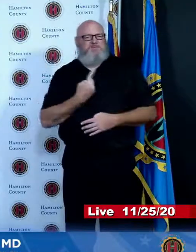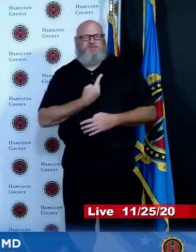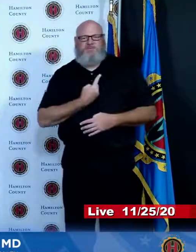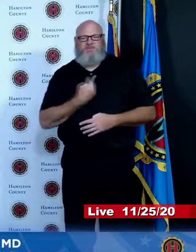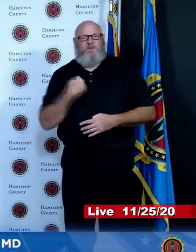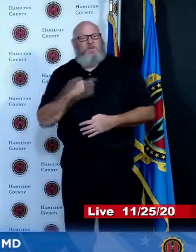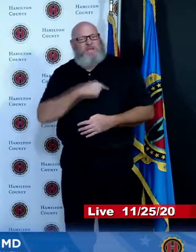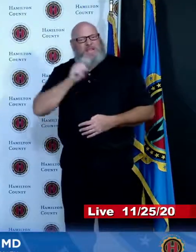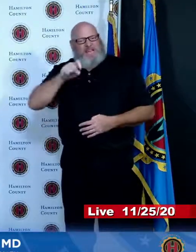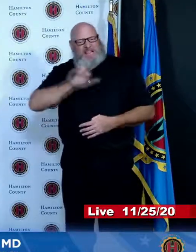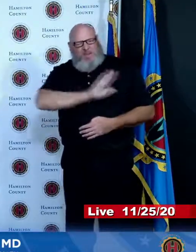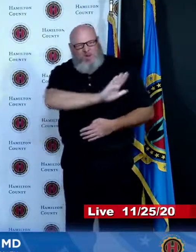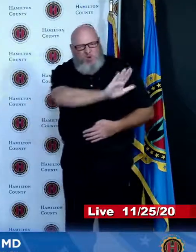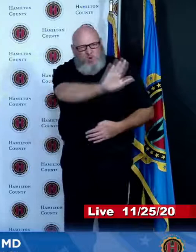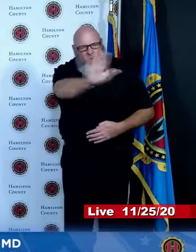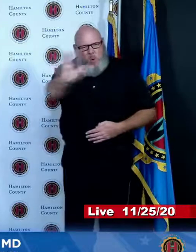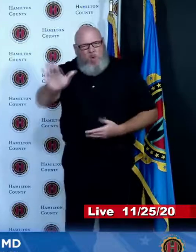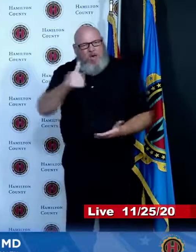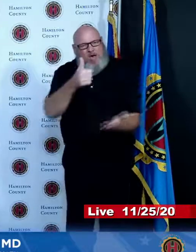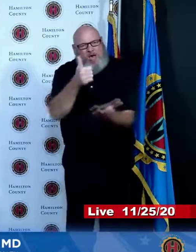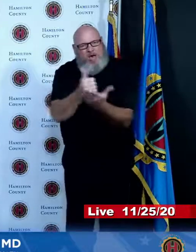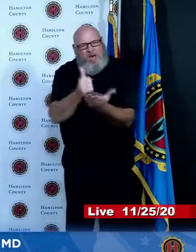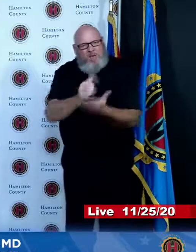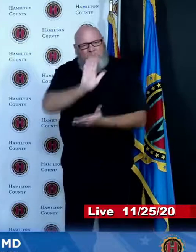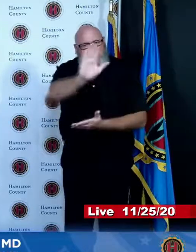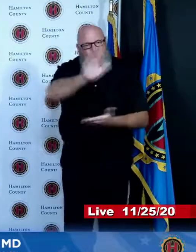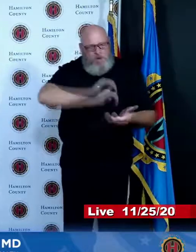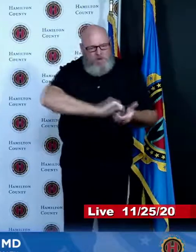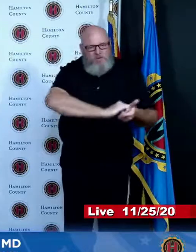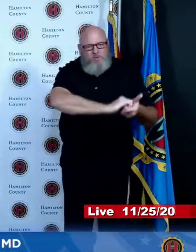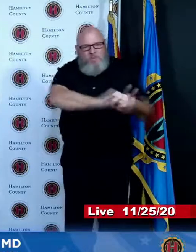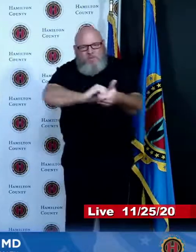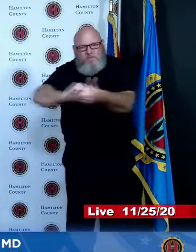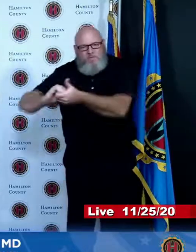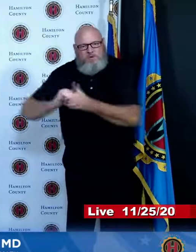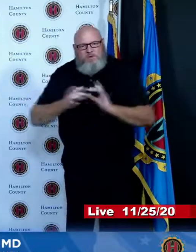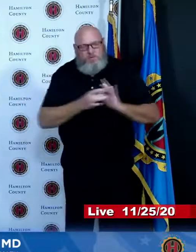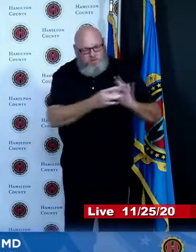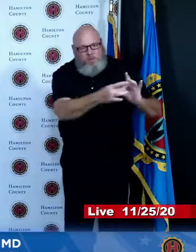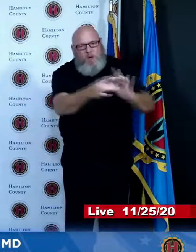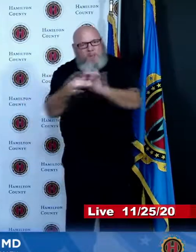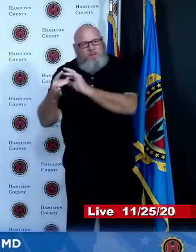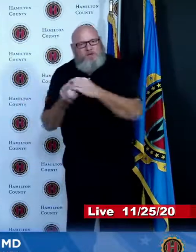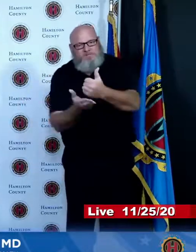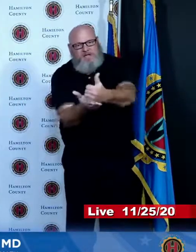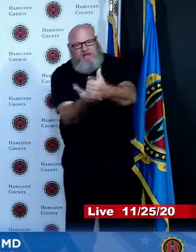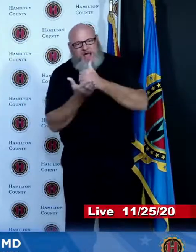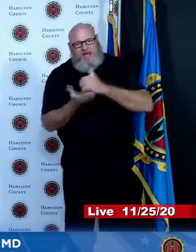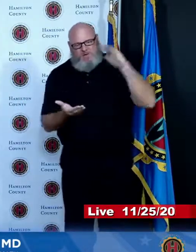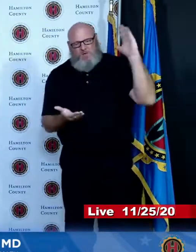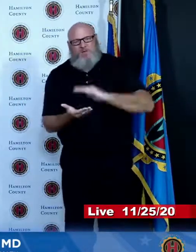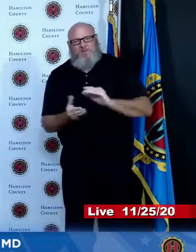man those are still really high numbers so so we need your help and that's kind of my plea to